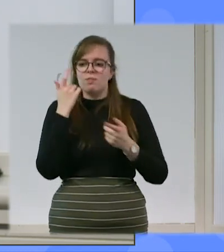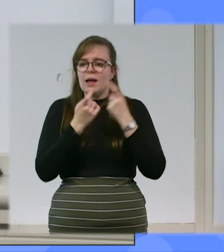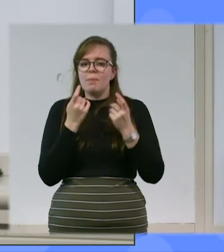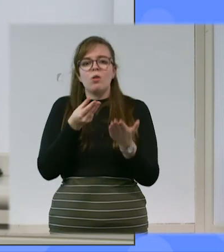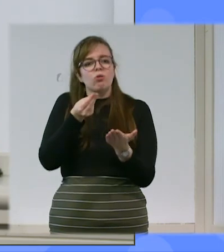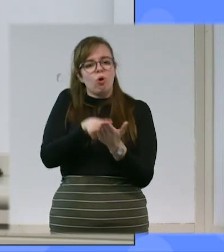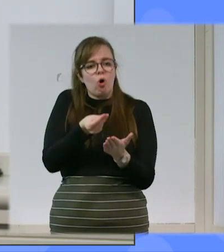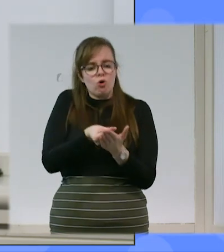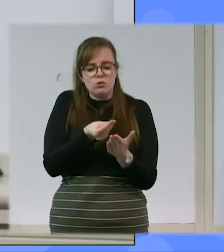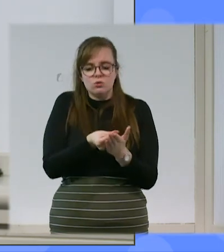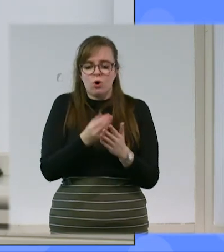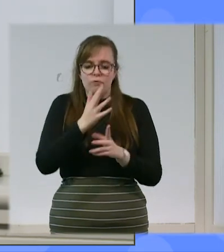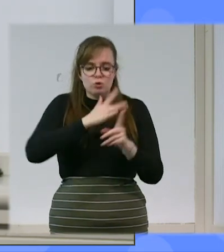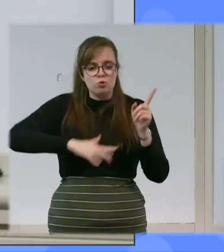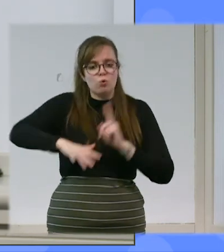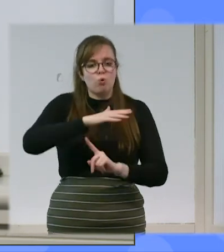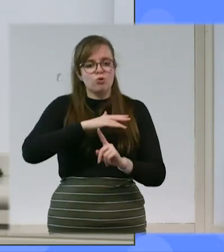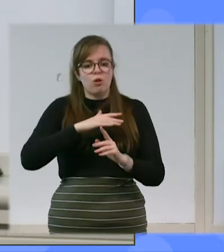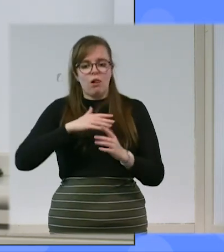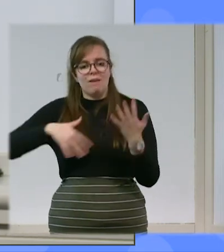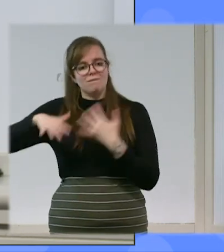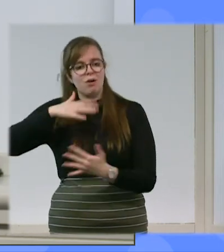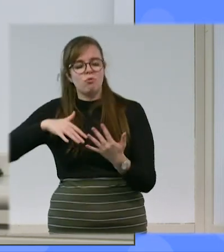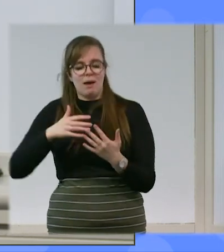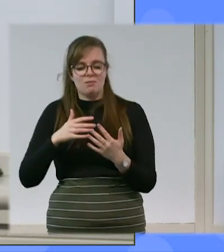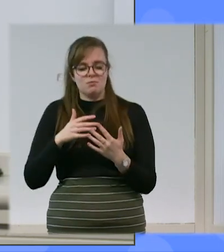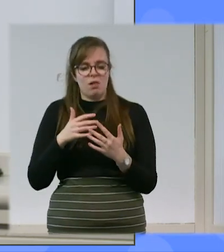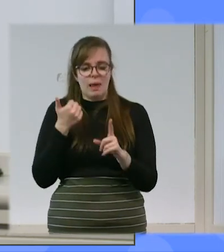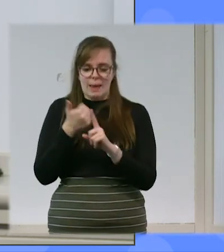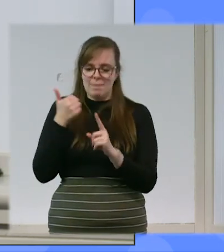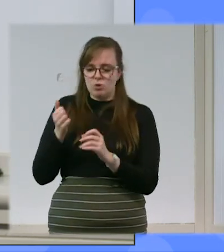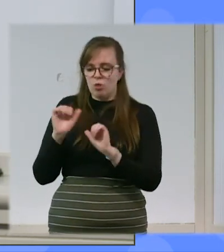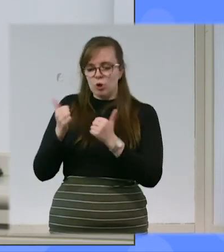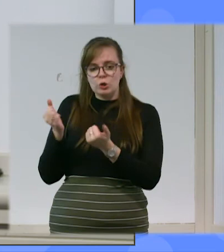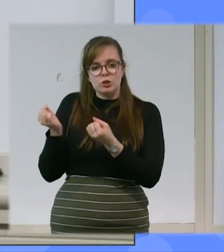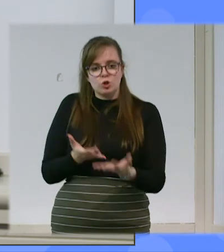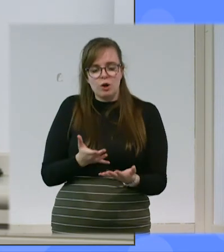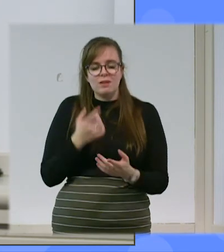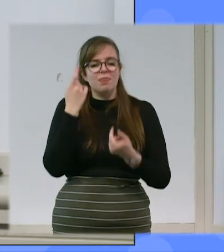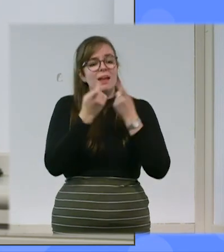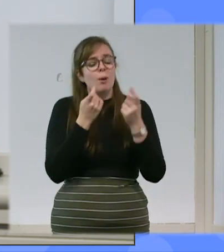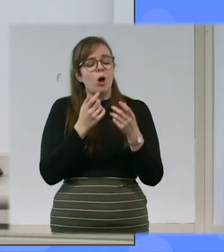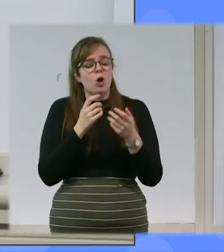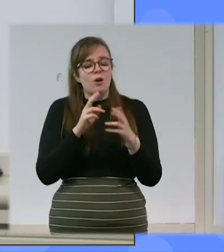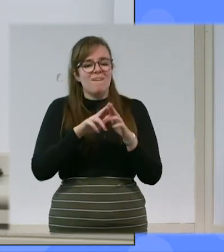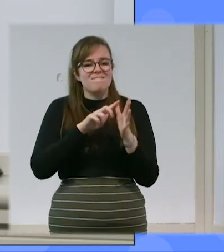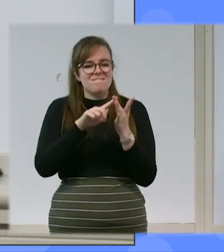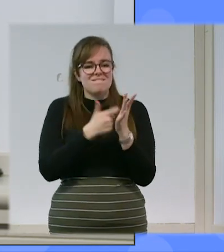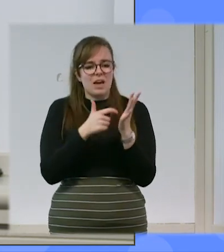social and environmental impacts into the goods and services that we buy you think about fair trade chocolate or imagine if we actually price the